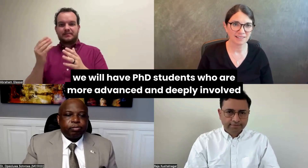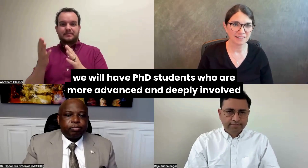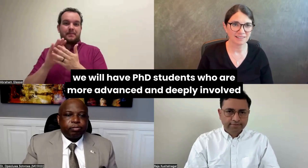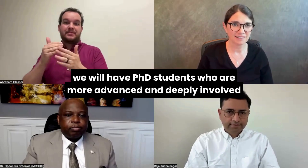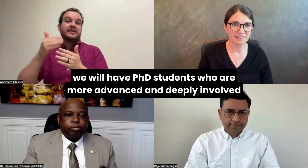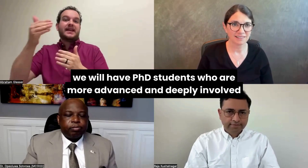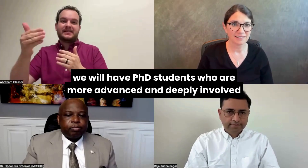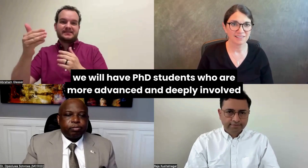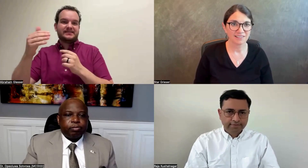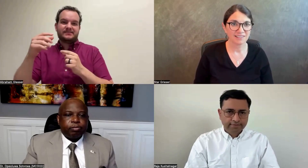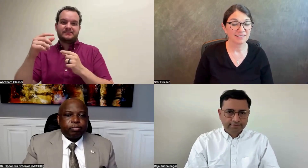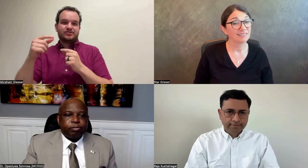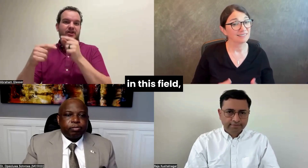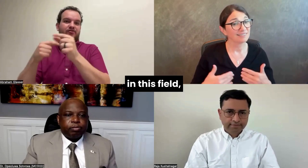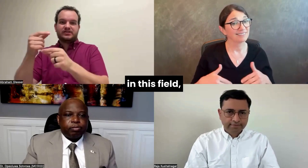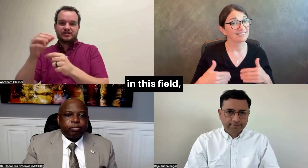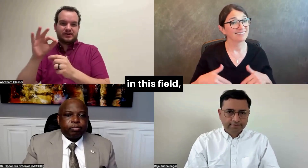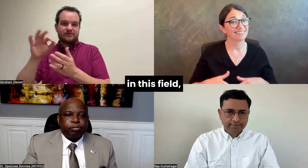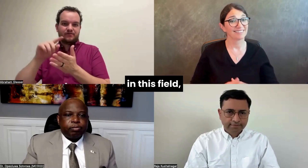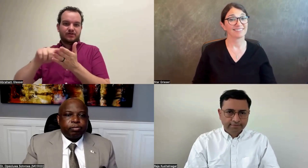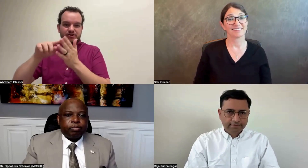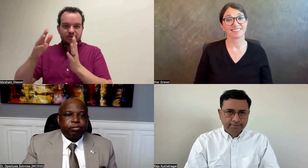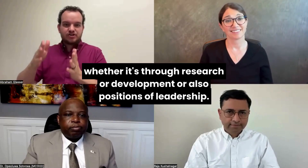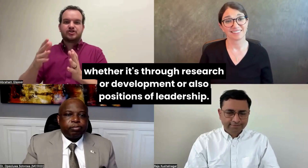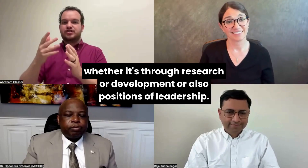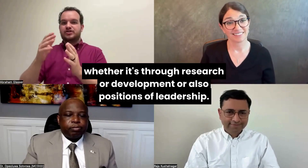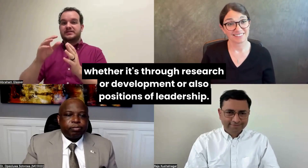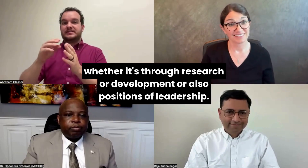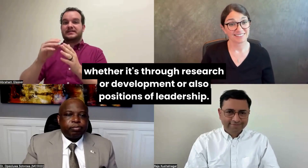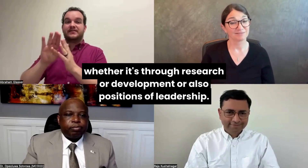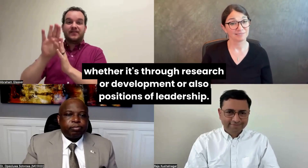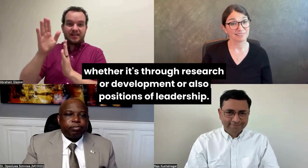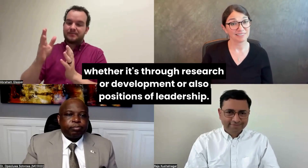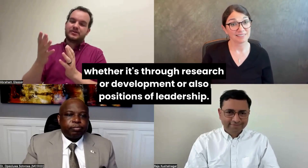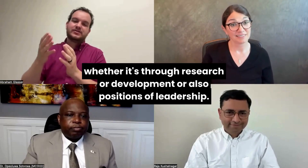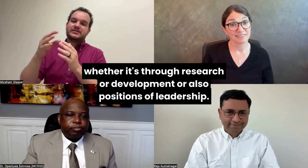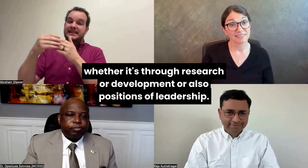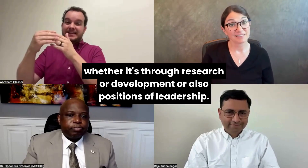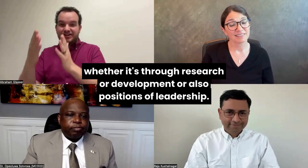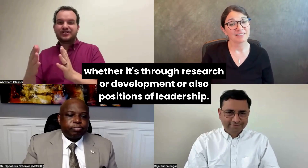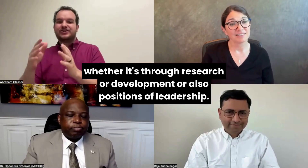in this field, whether it's through research or development or also positions of leadership.